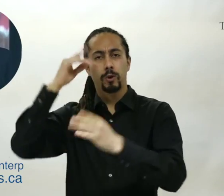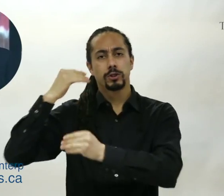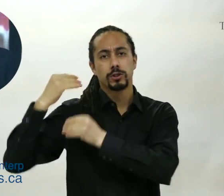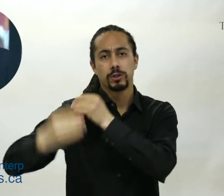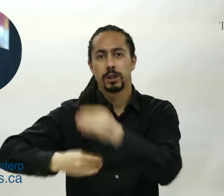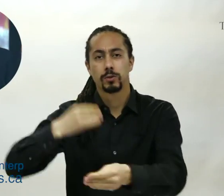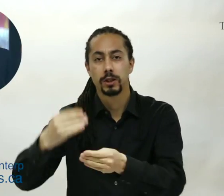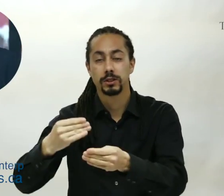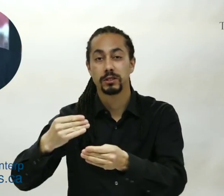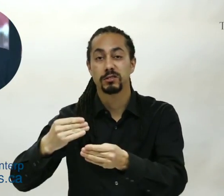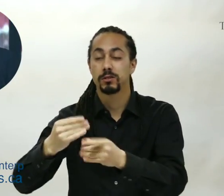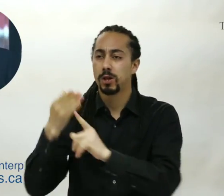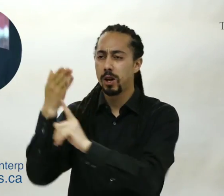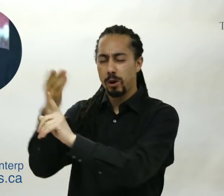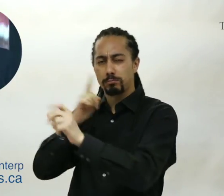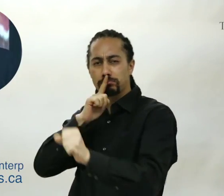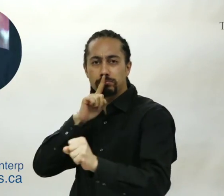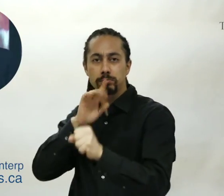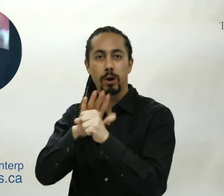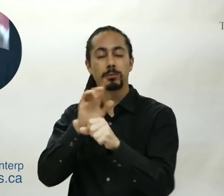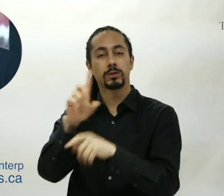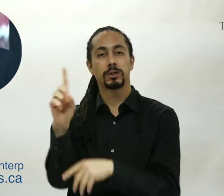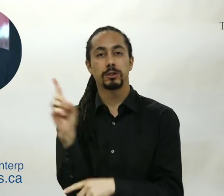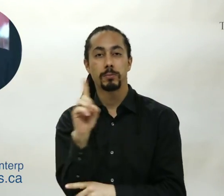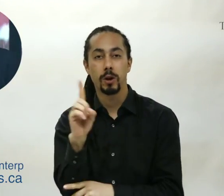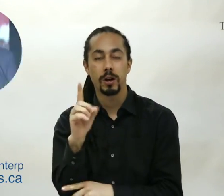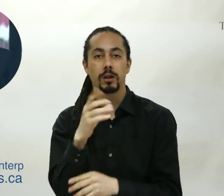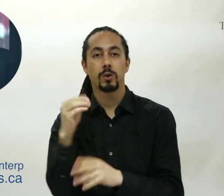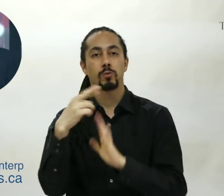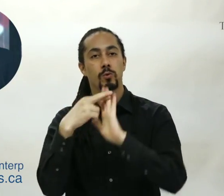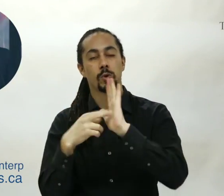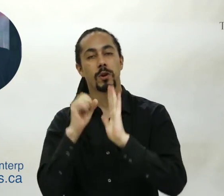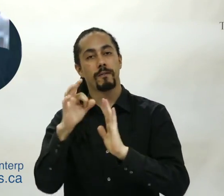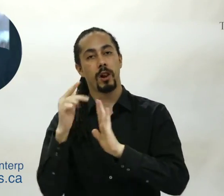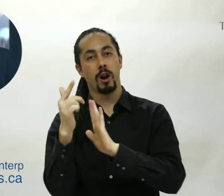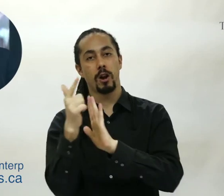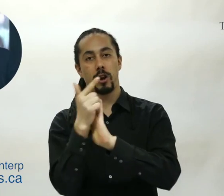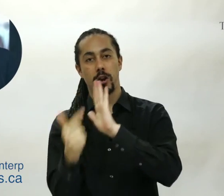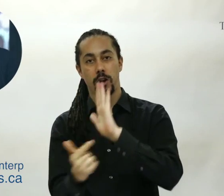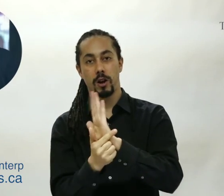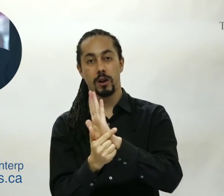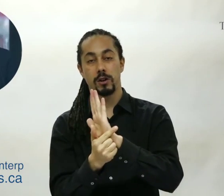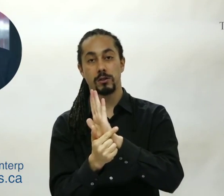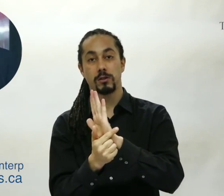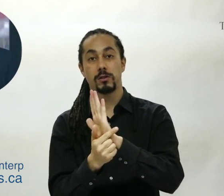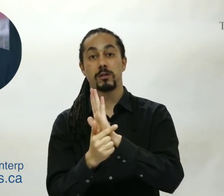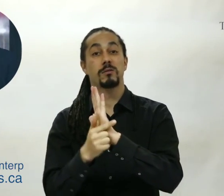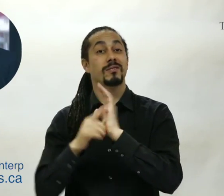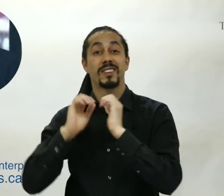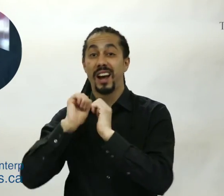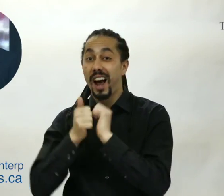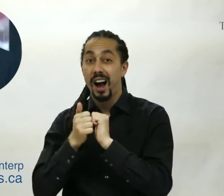of law ratified not only by his election, but by his willingness to step